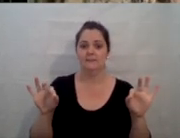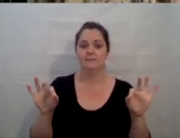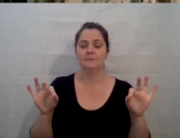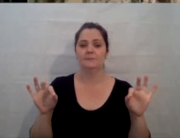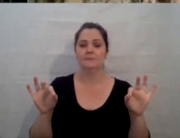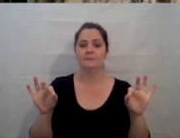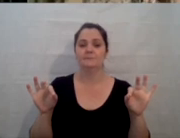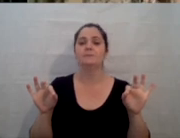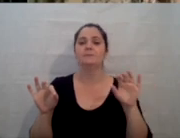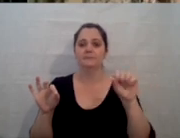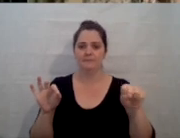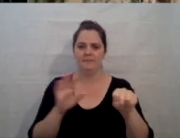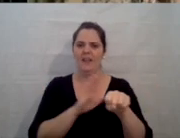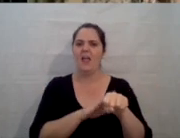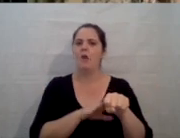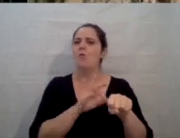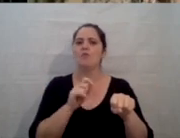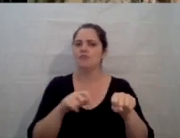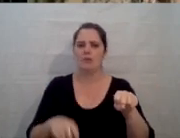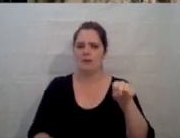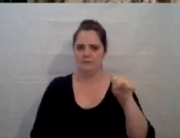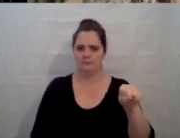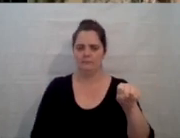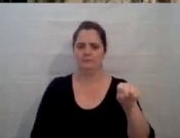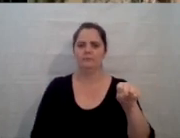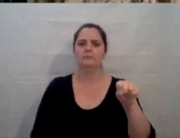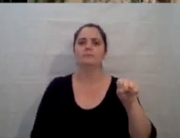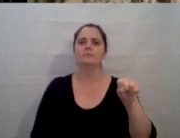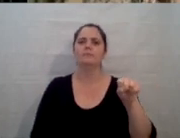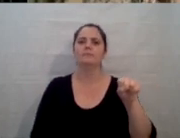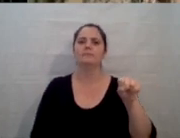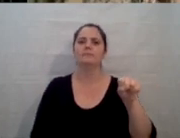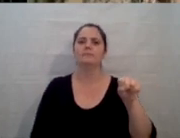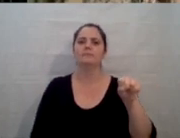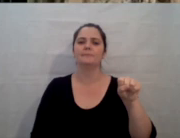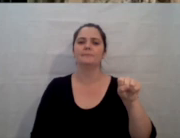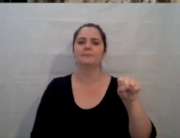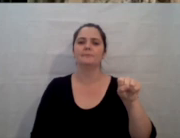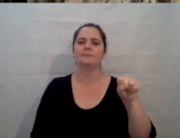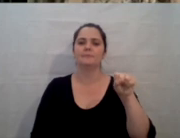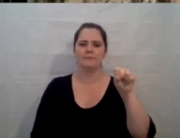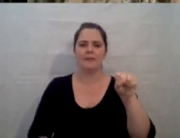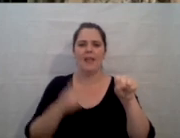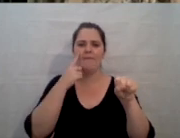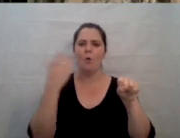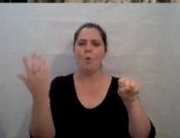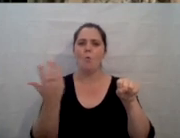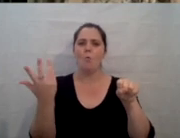When you're using your sighting stick you're sighting for three different things. One of the things you're sighting for is those angles,